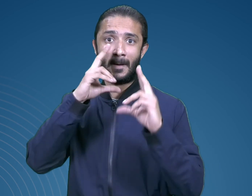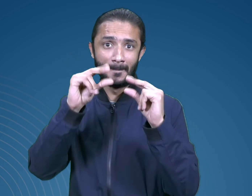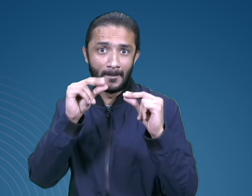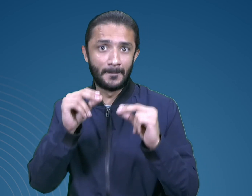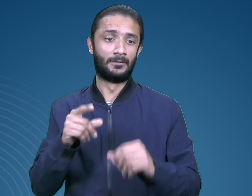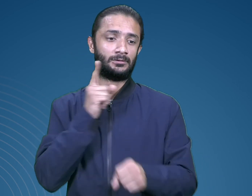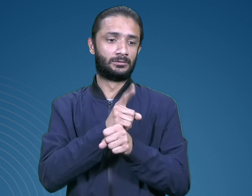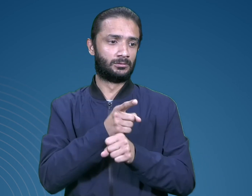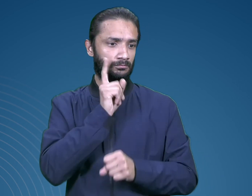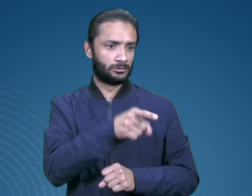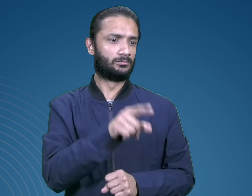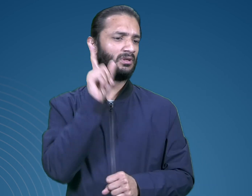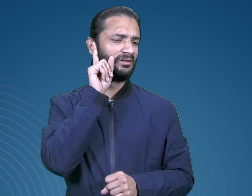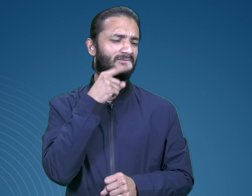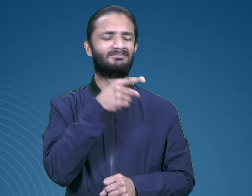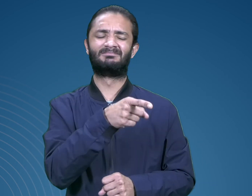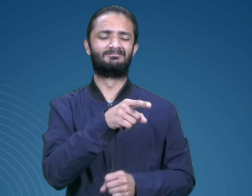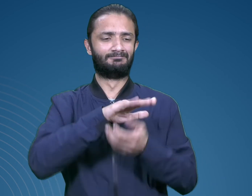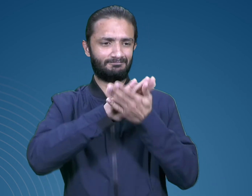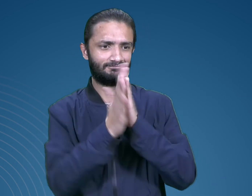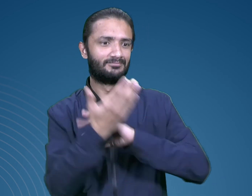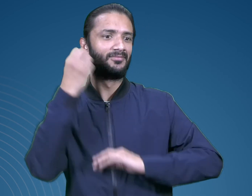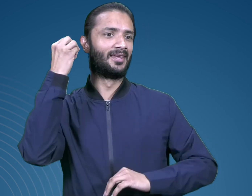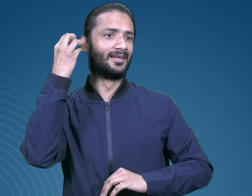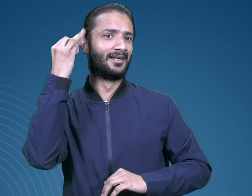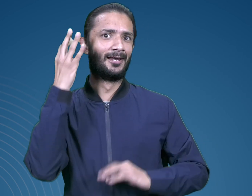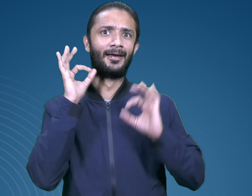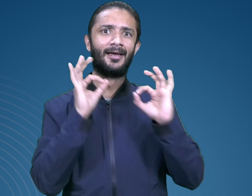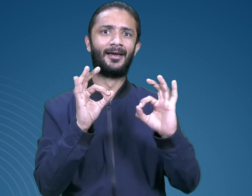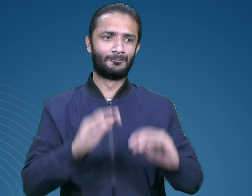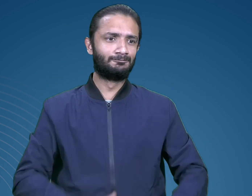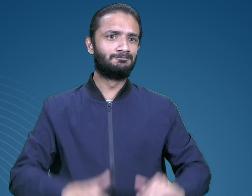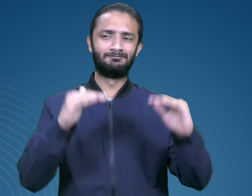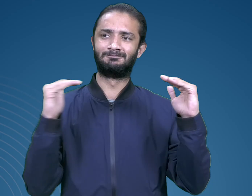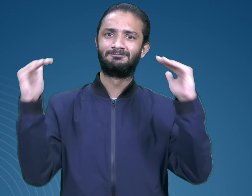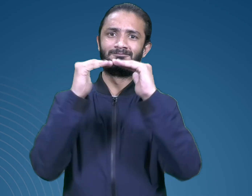Hearing parents or teachers want the deaf children to learn how to speak